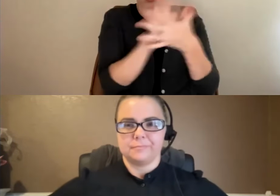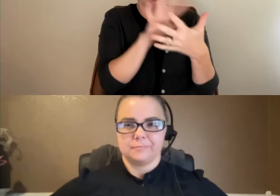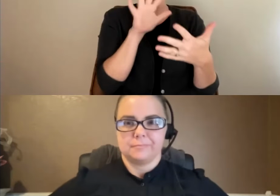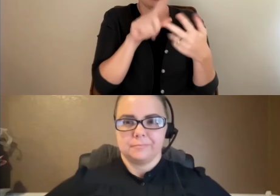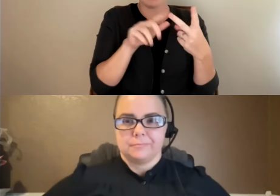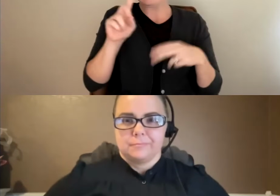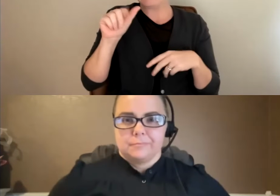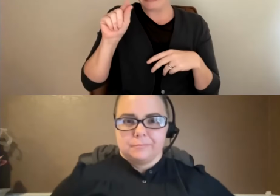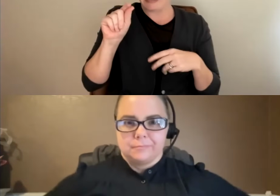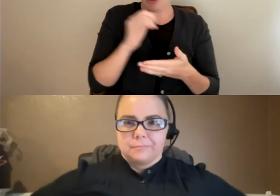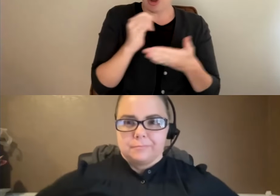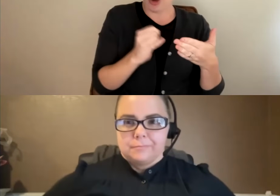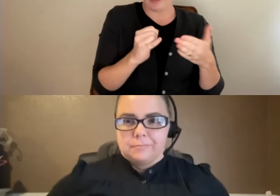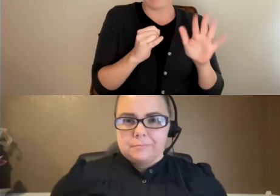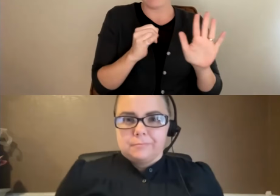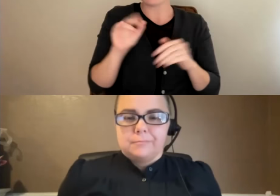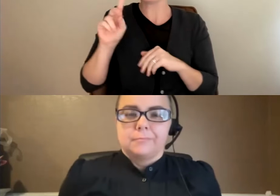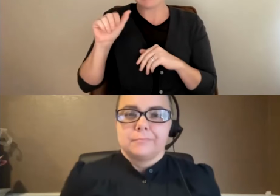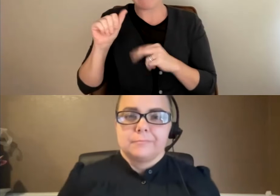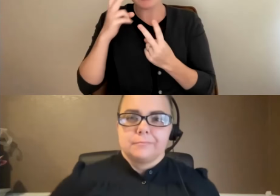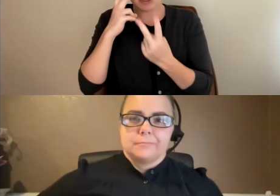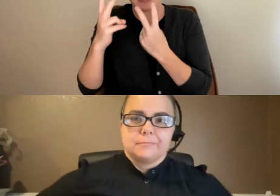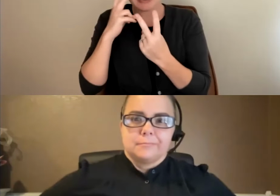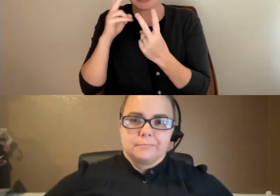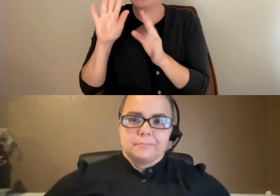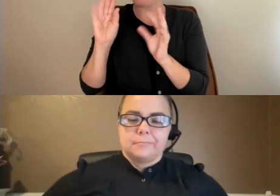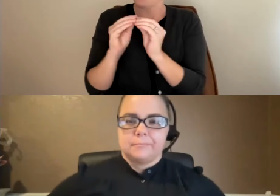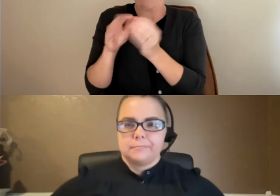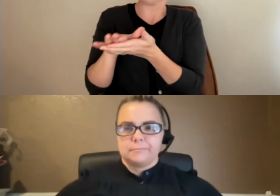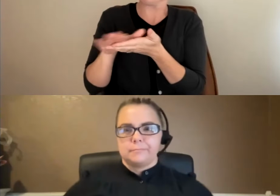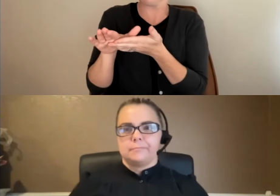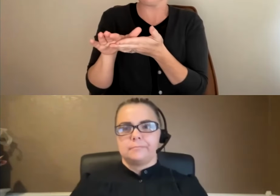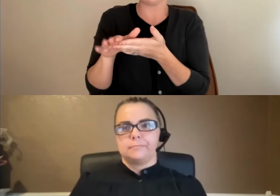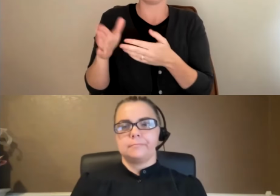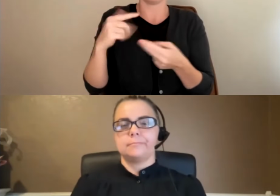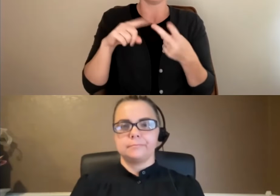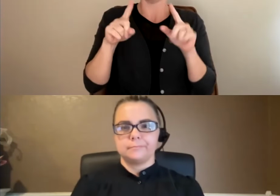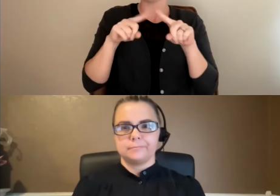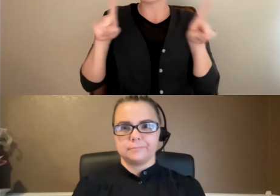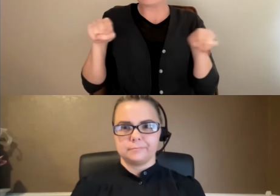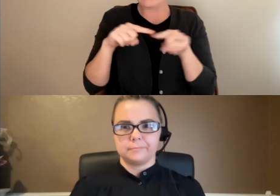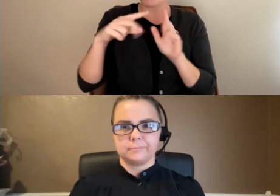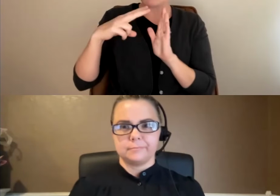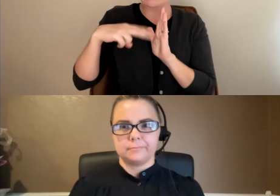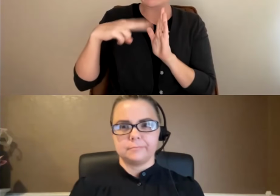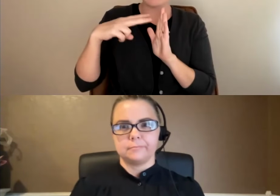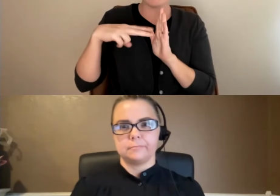be doing data visualization, and so forth. Screen reading data visualizations is also